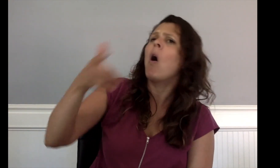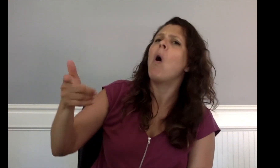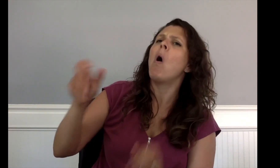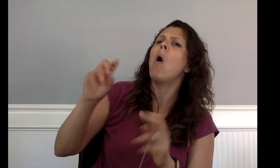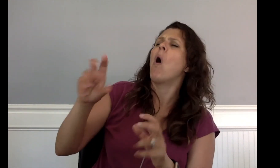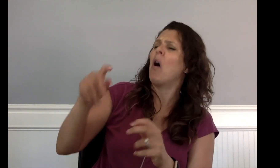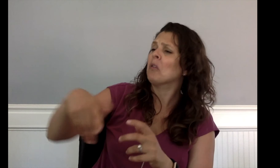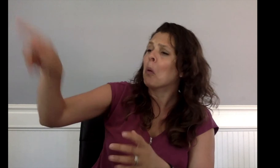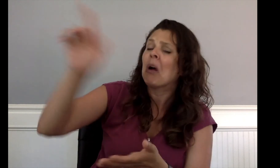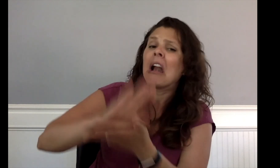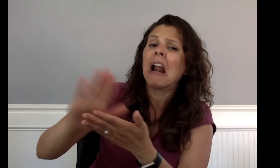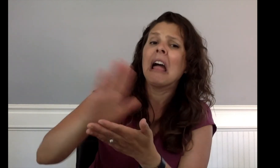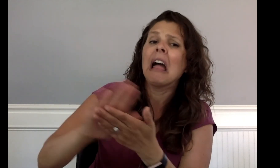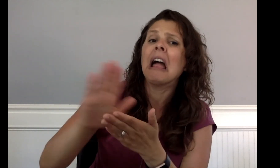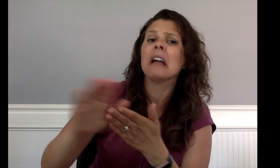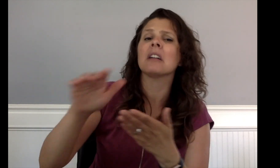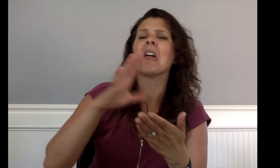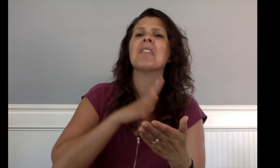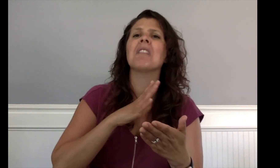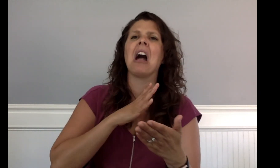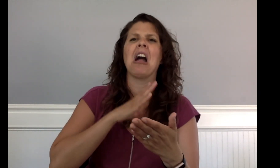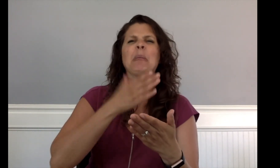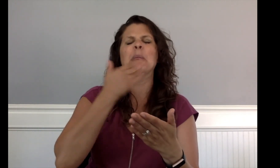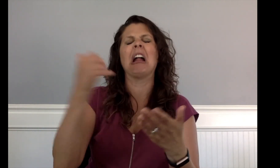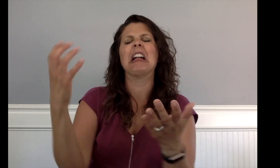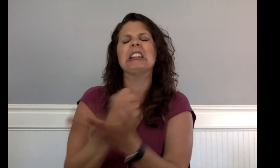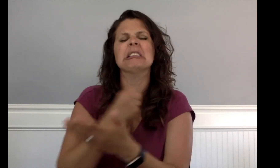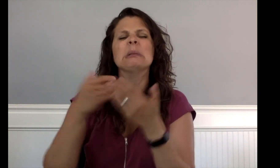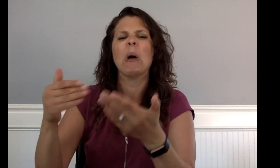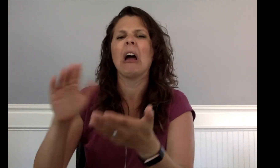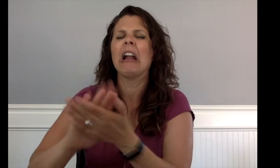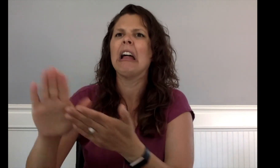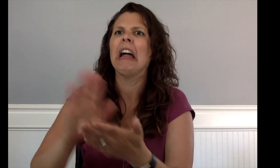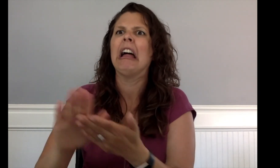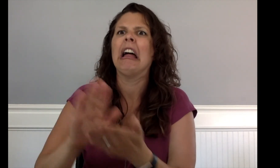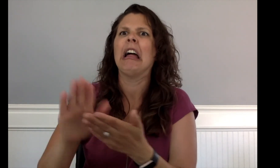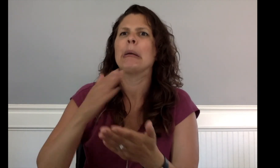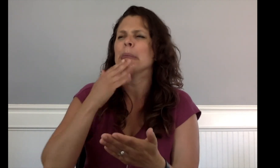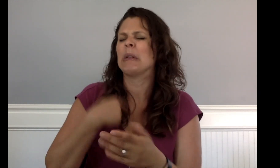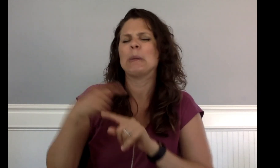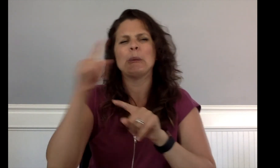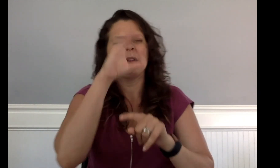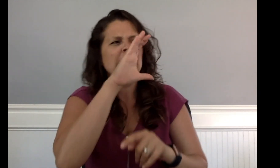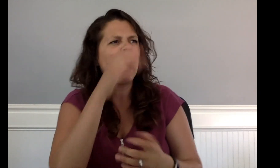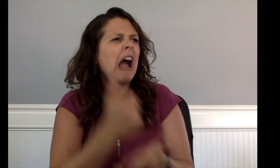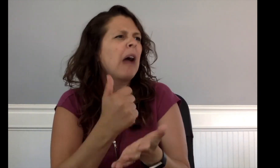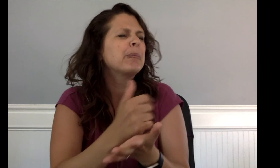“Of course you must finish your cleaning,” Mr. Castle